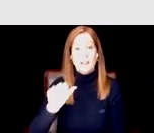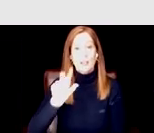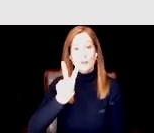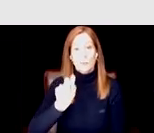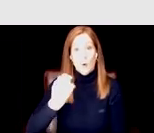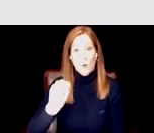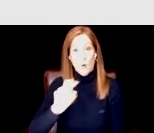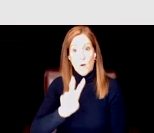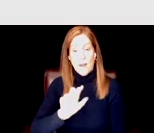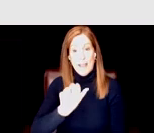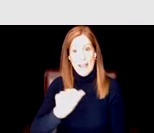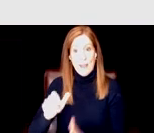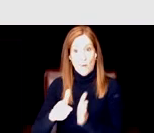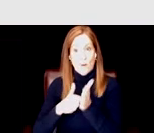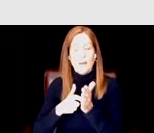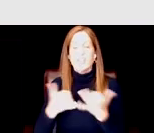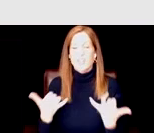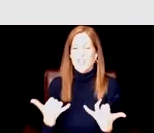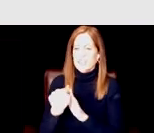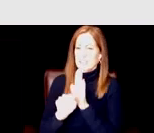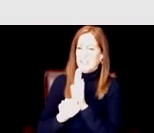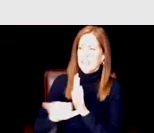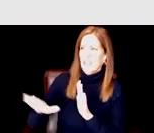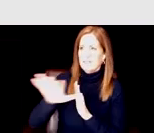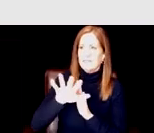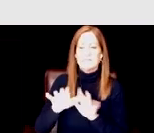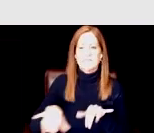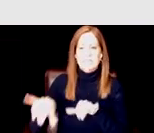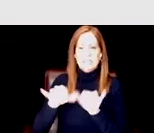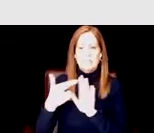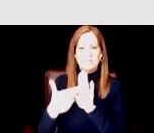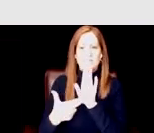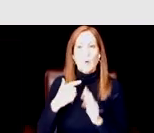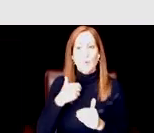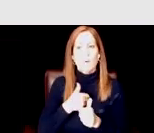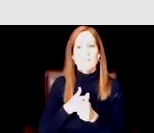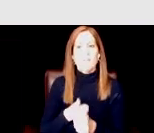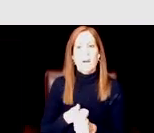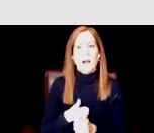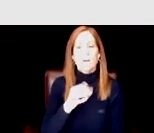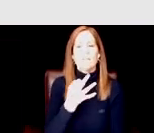which is the current state standard, we use the following free Google Chrome extensions--